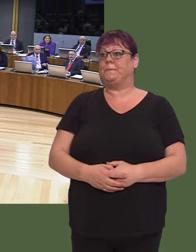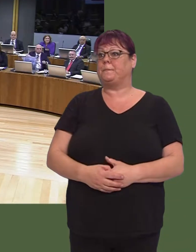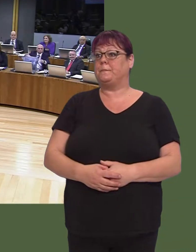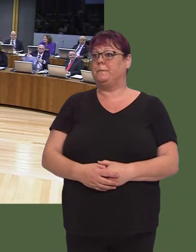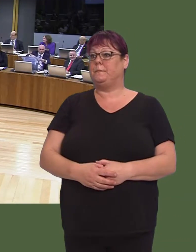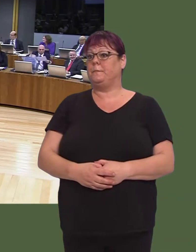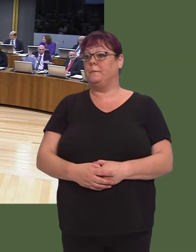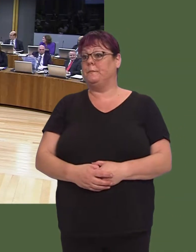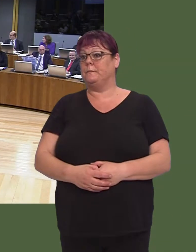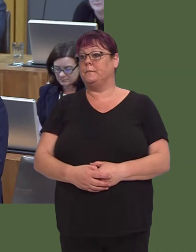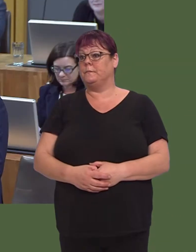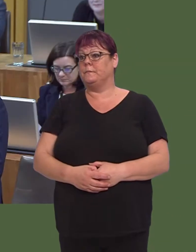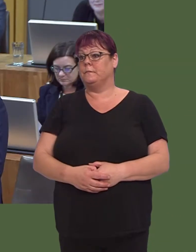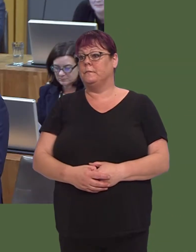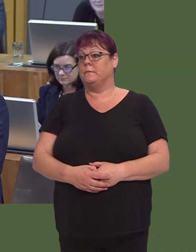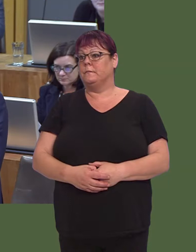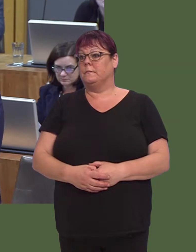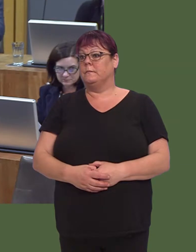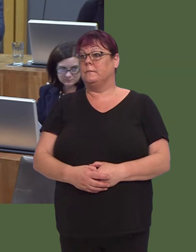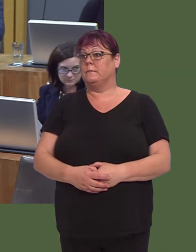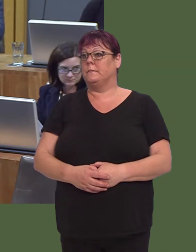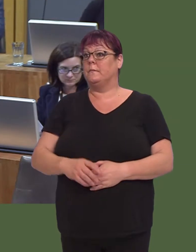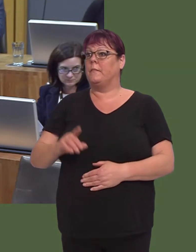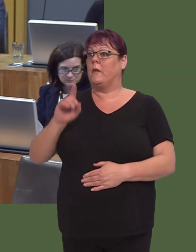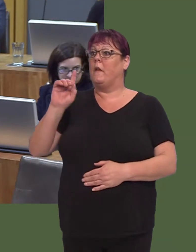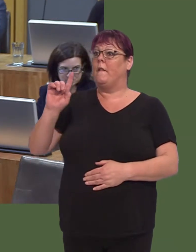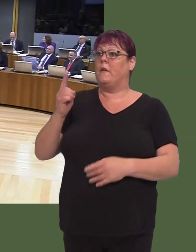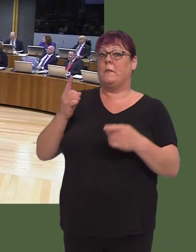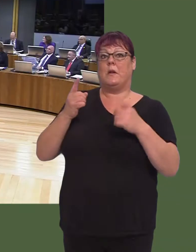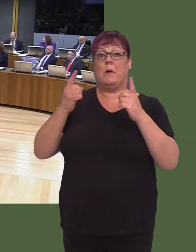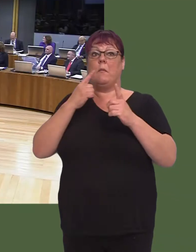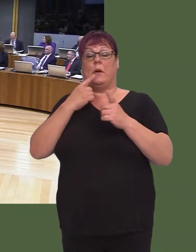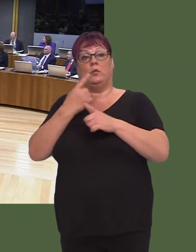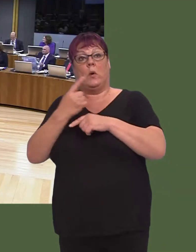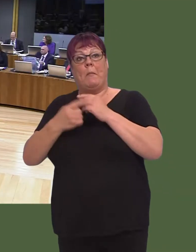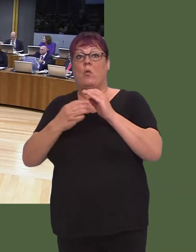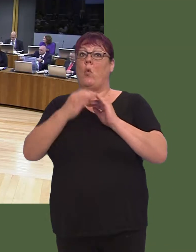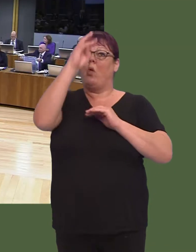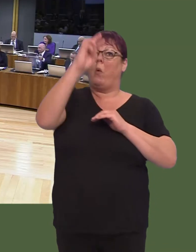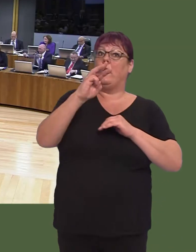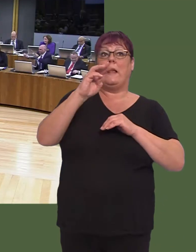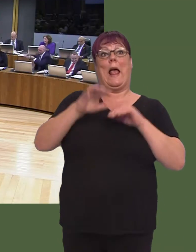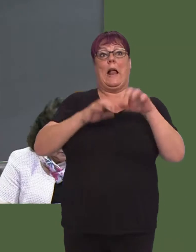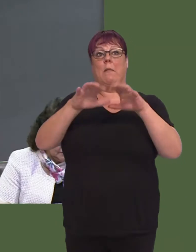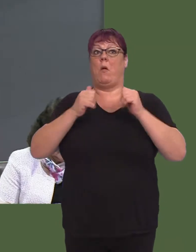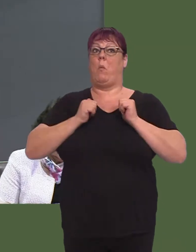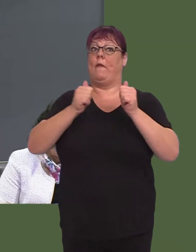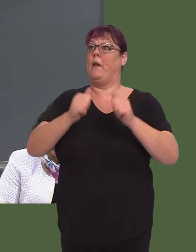Mandy Jones AM: 3. Will the First Minister make a statement on animal welfare in North Wales?